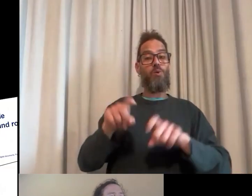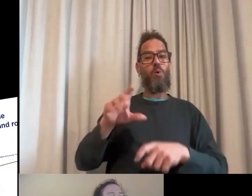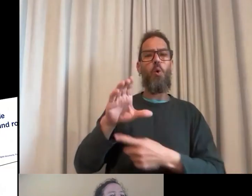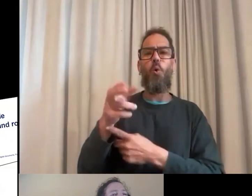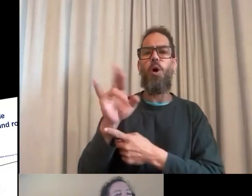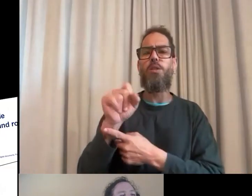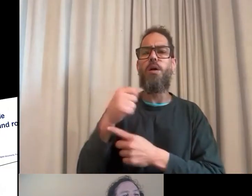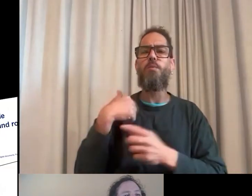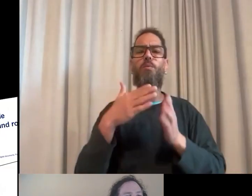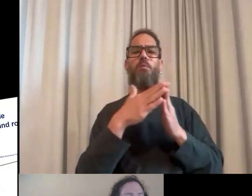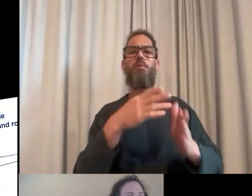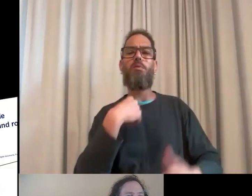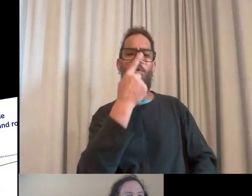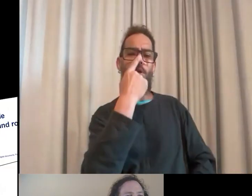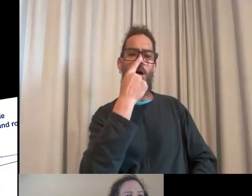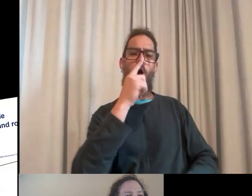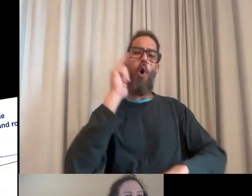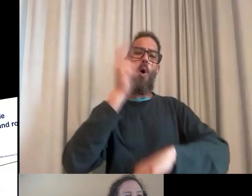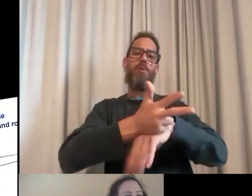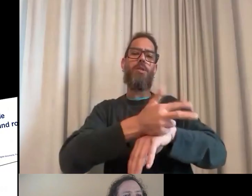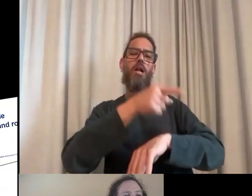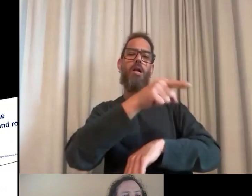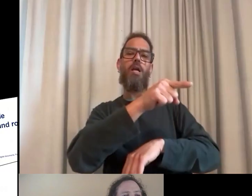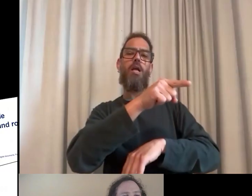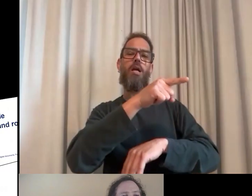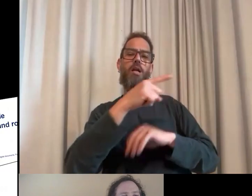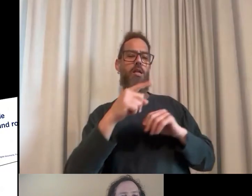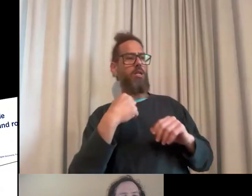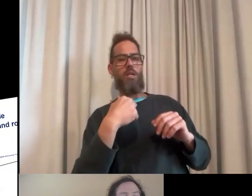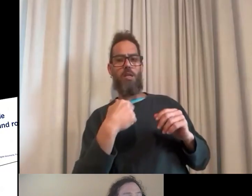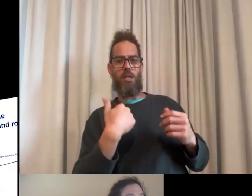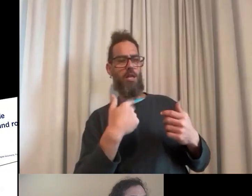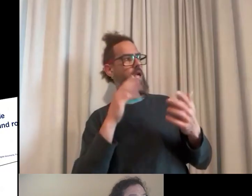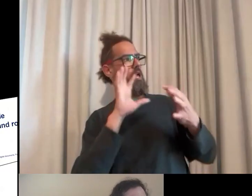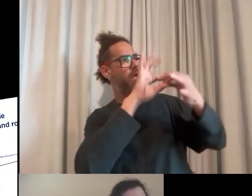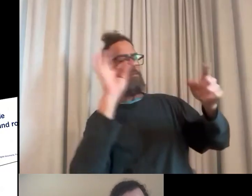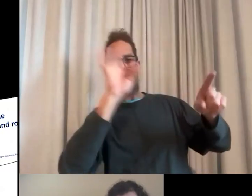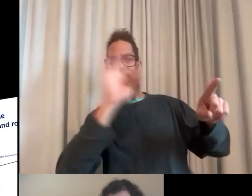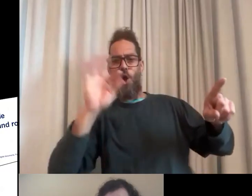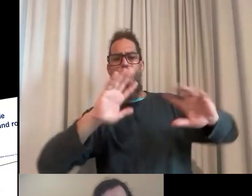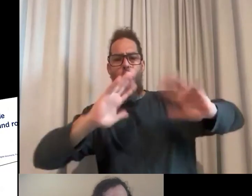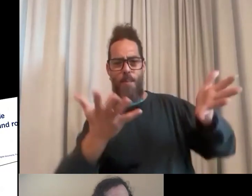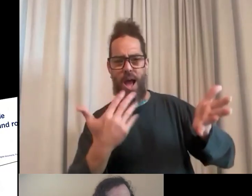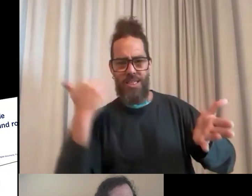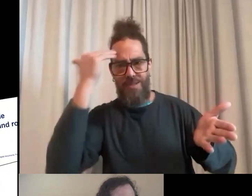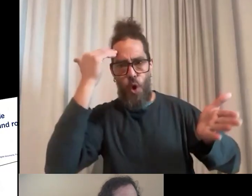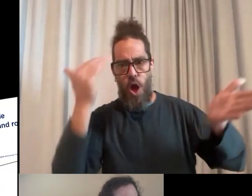So Christopher Billman asks, what makes a business federally regulated? Hm, that's a great question.